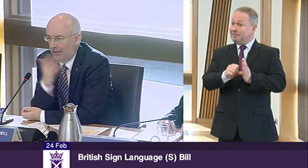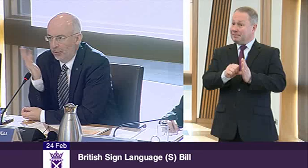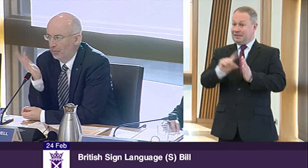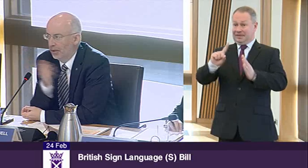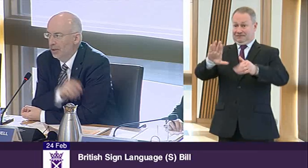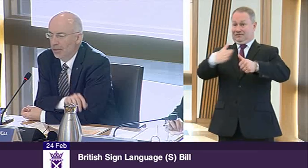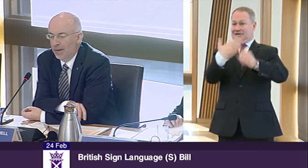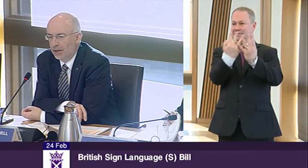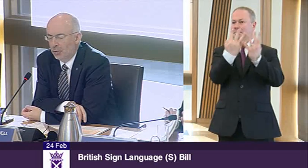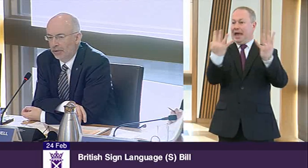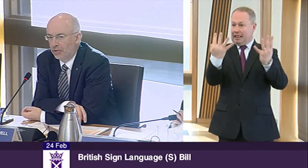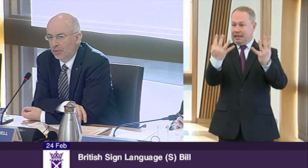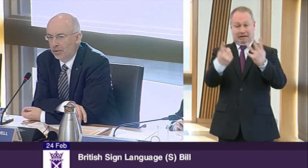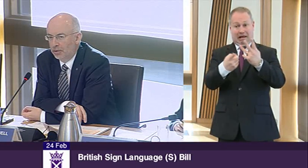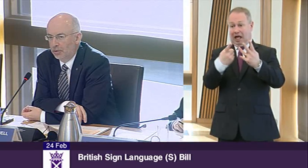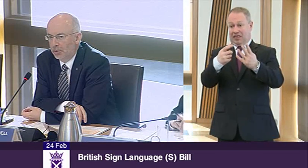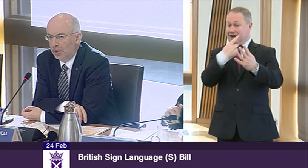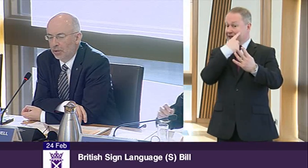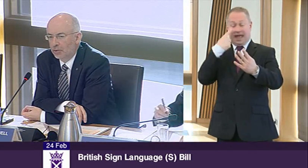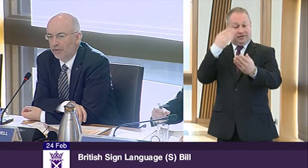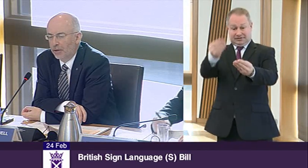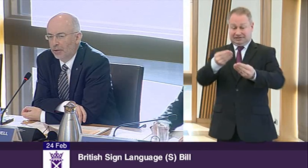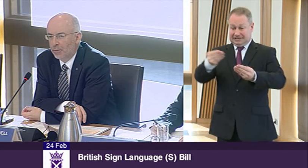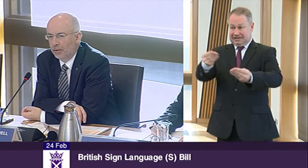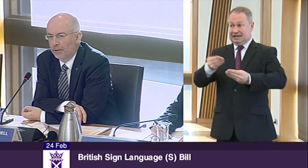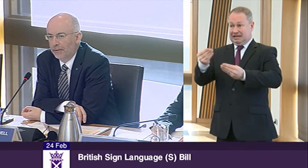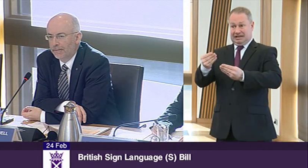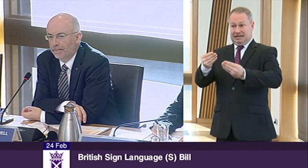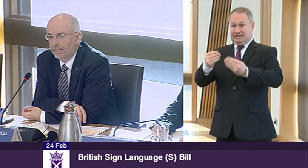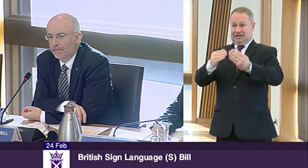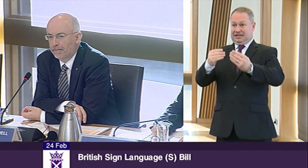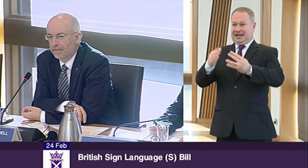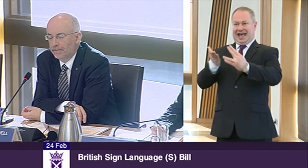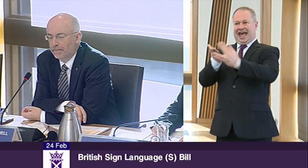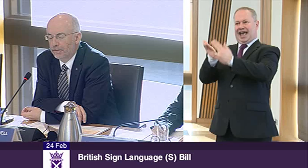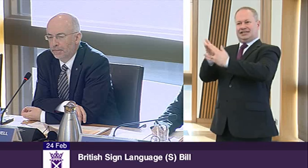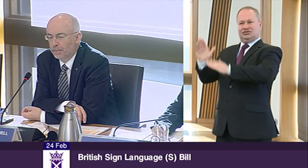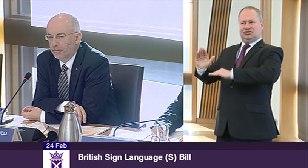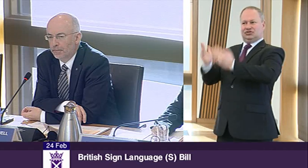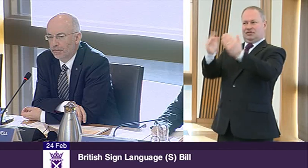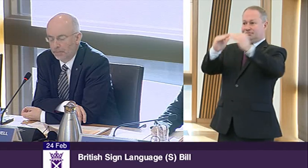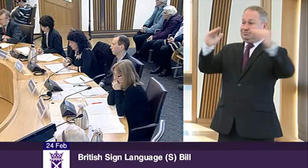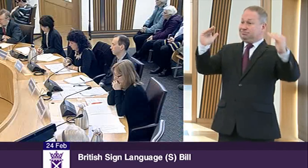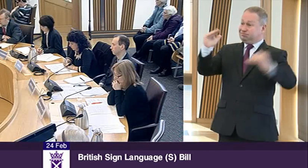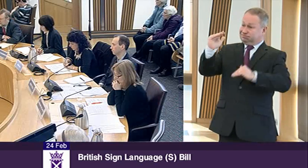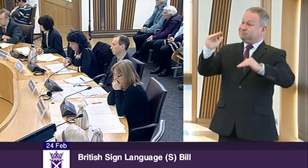have heard about from the first panel and from many who have contributed to the committee’s work so far on the bill?